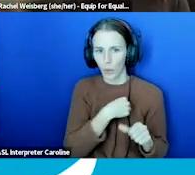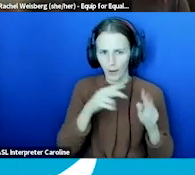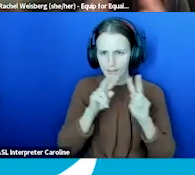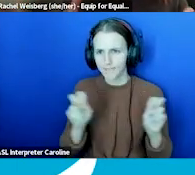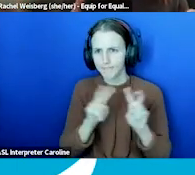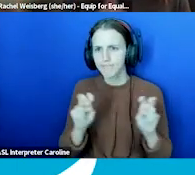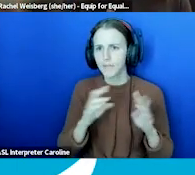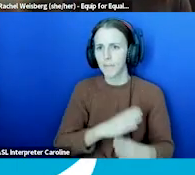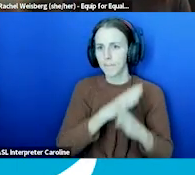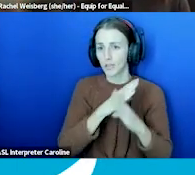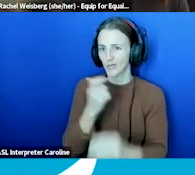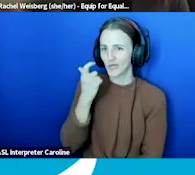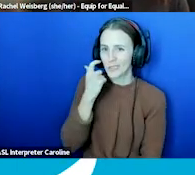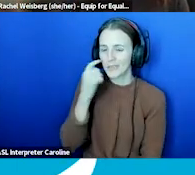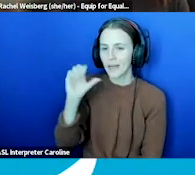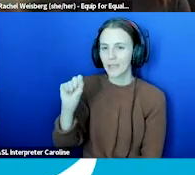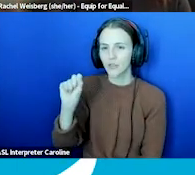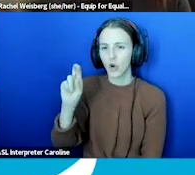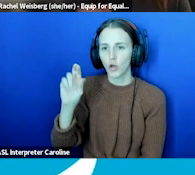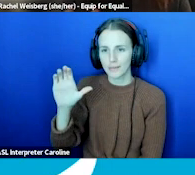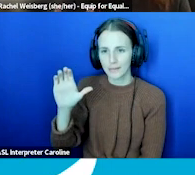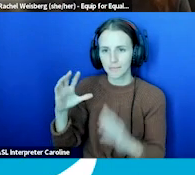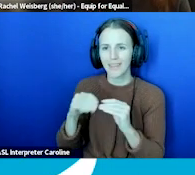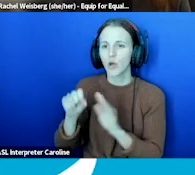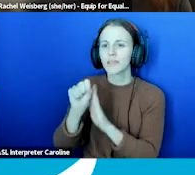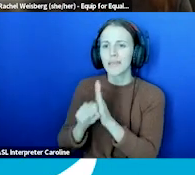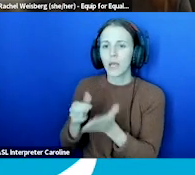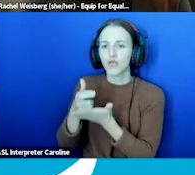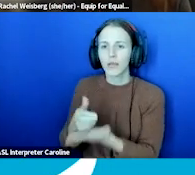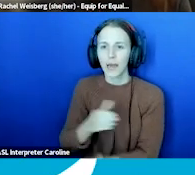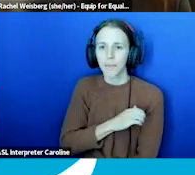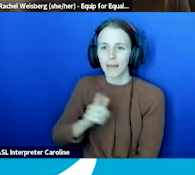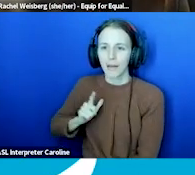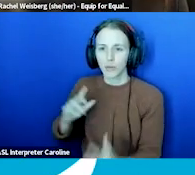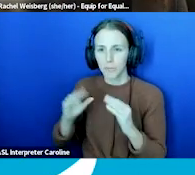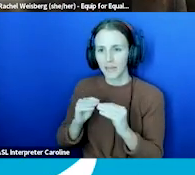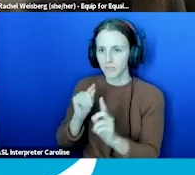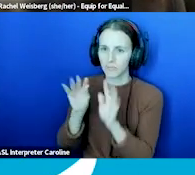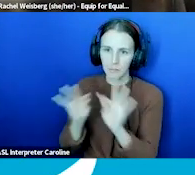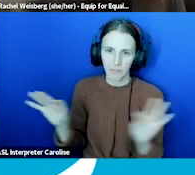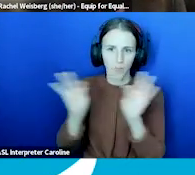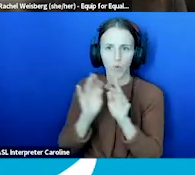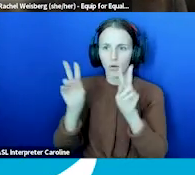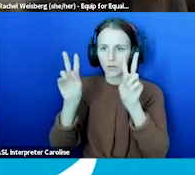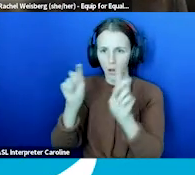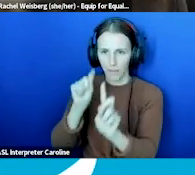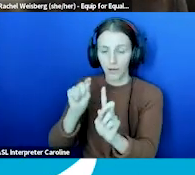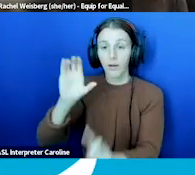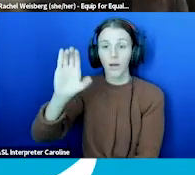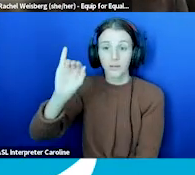I KNOW THAT HAS BEEN AT THE RECENT, I MENTIONED SYSTEMICALLY, WE ARE LOOKING AT THE